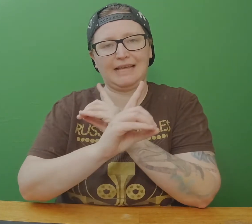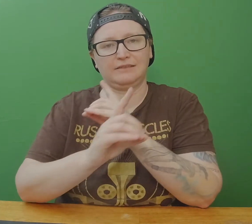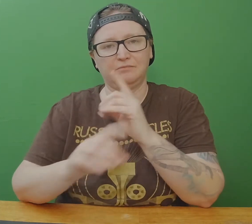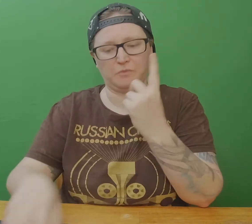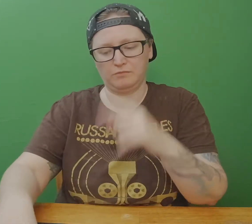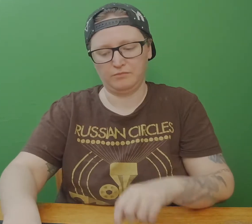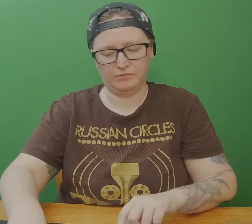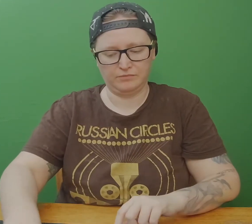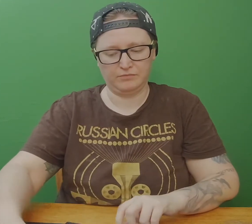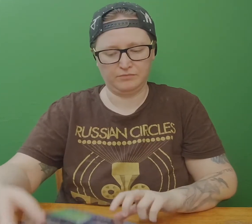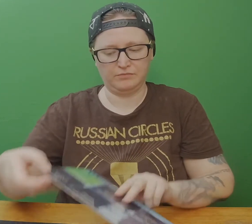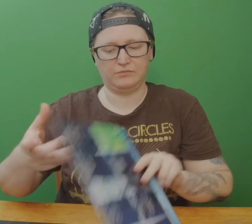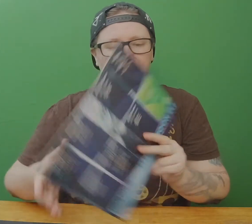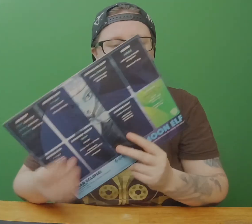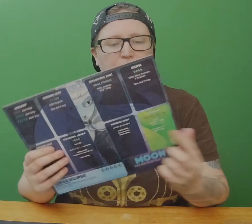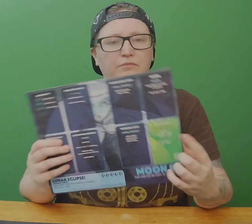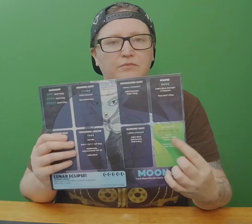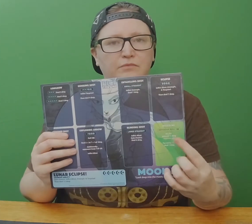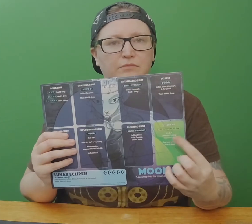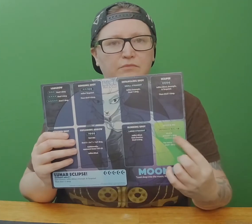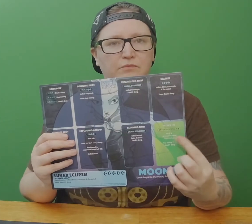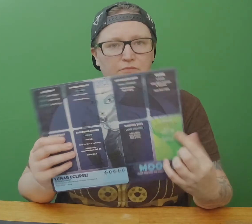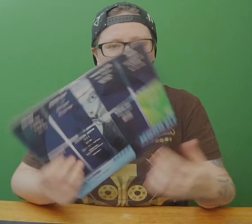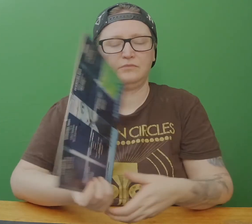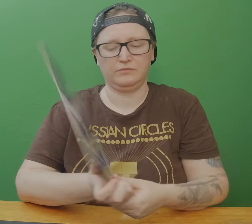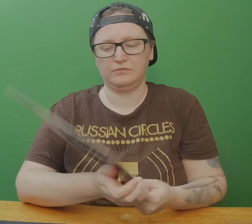and also you have a defense as well which is here in the green